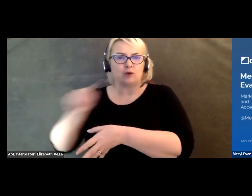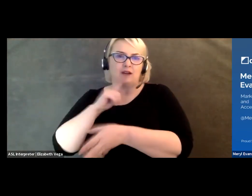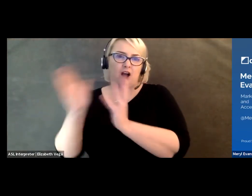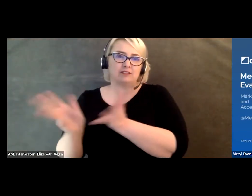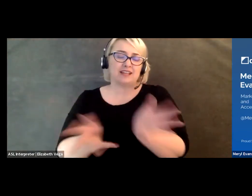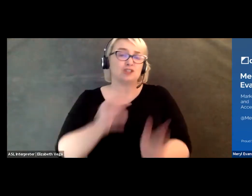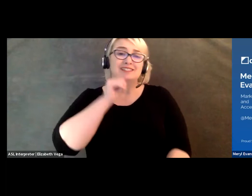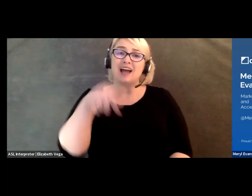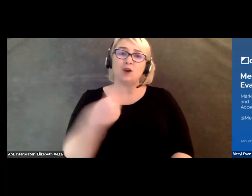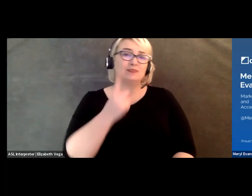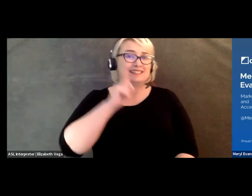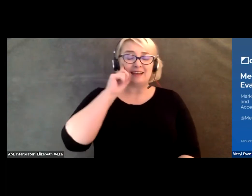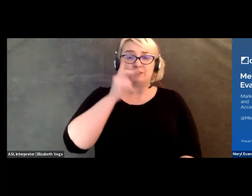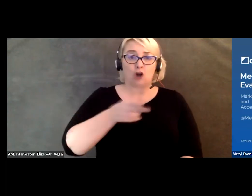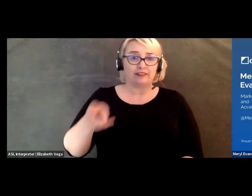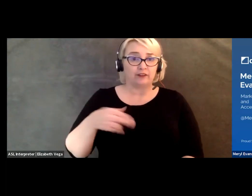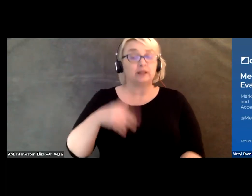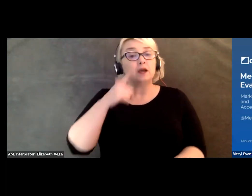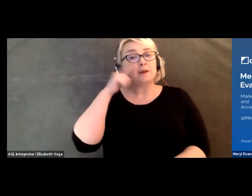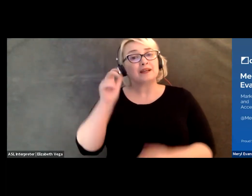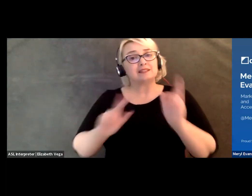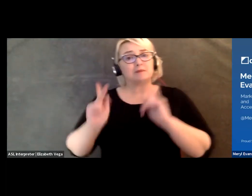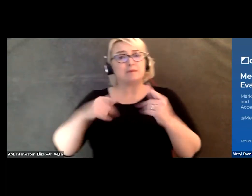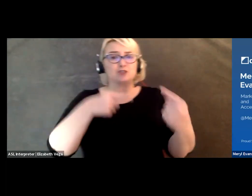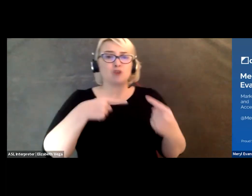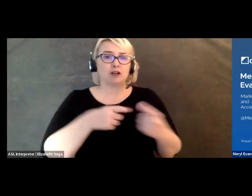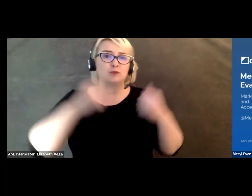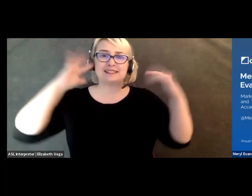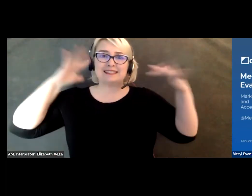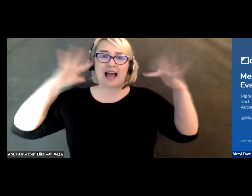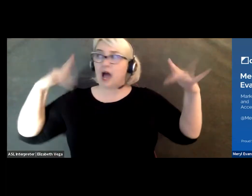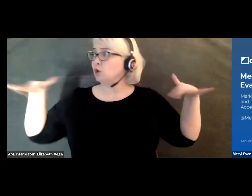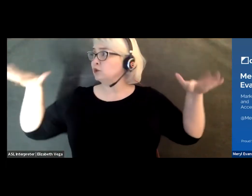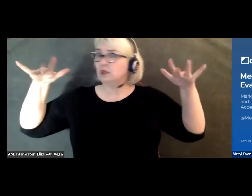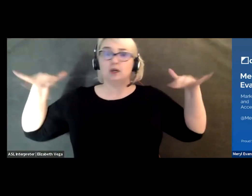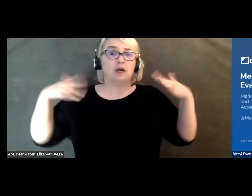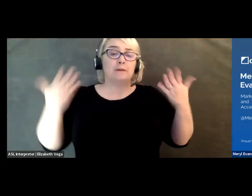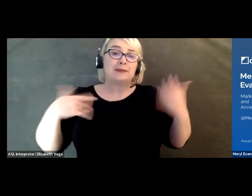People struggled with sound, had to have the sound off due to other family